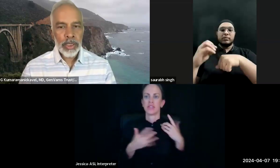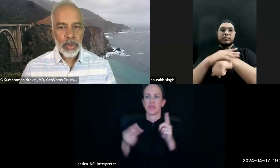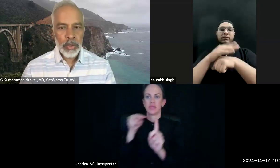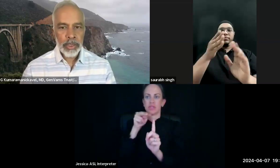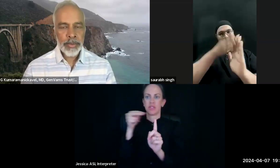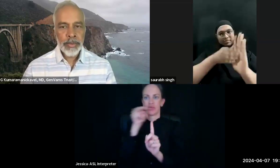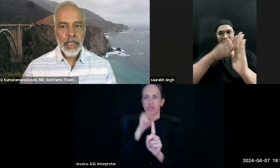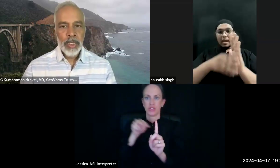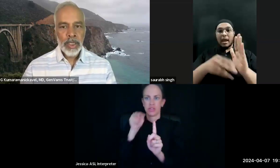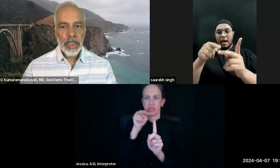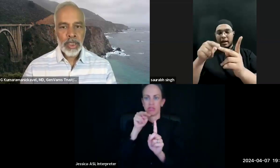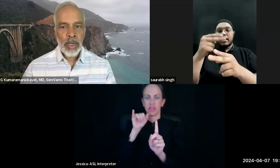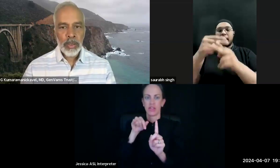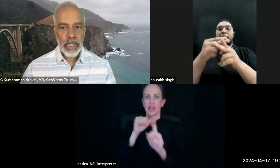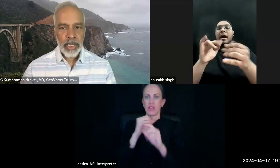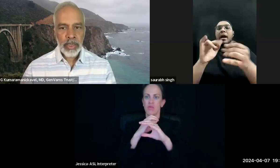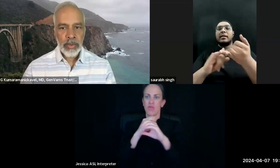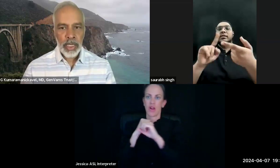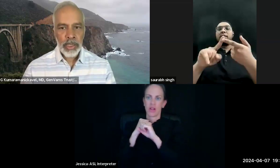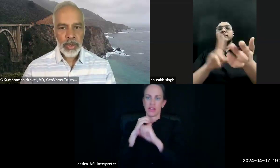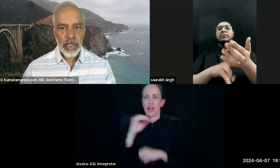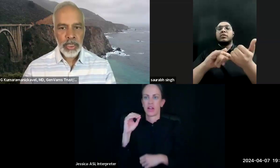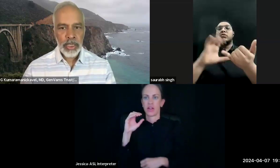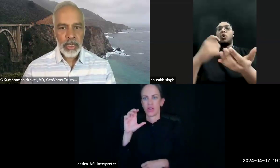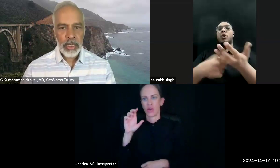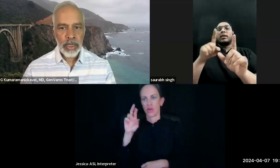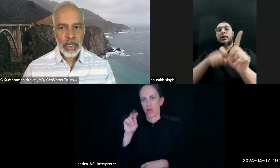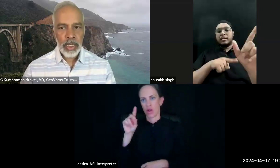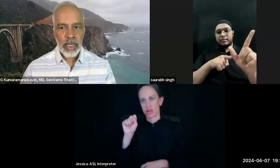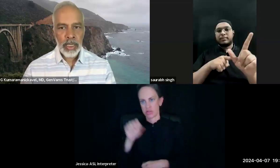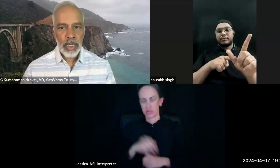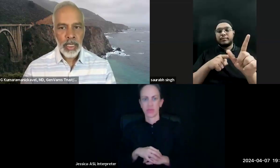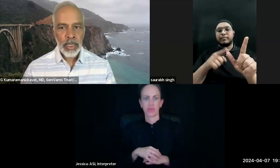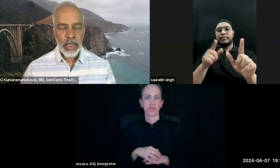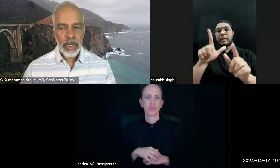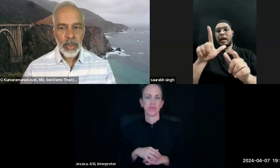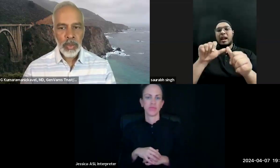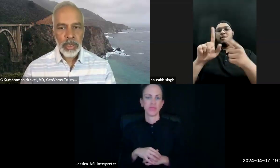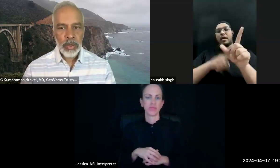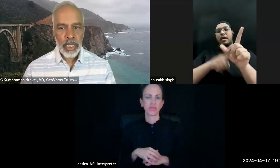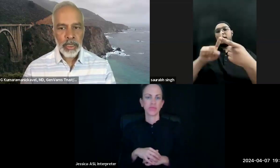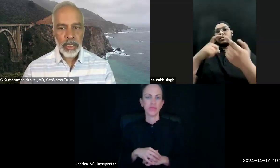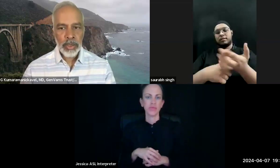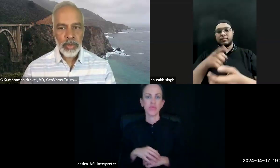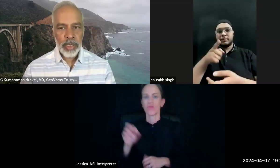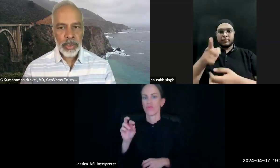and cones. So rod looks like the way as you can see here and the the cones look like this. So because